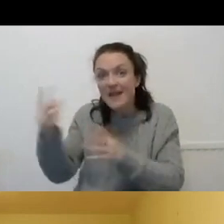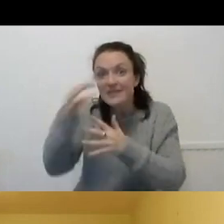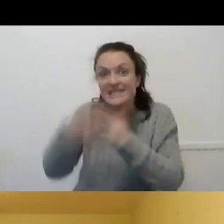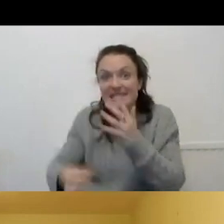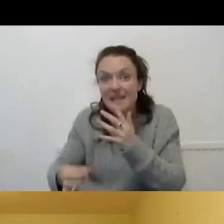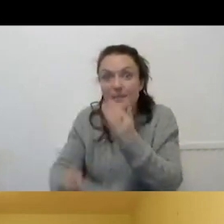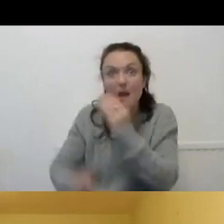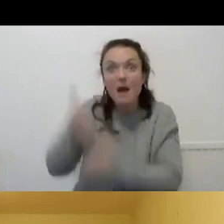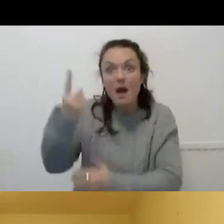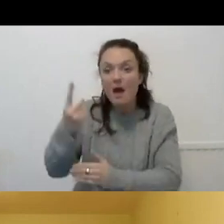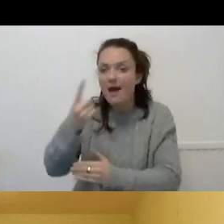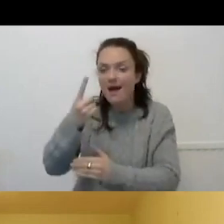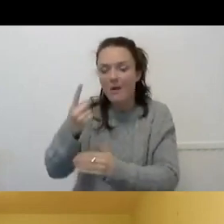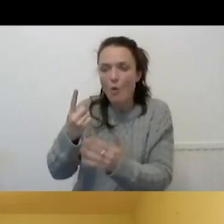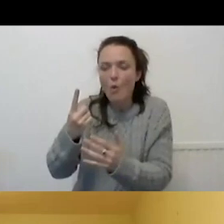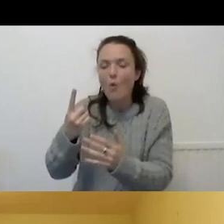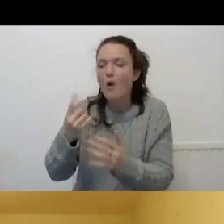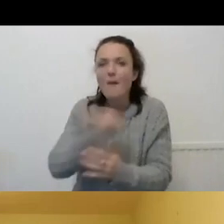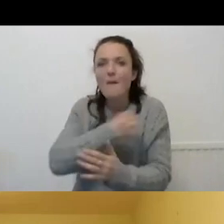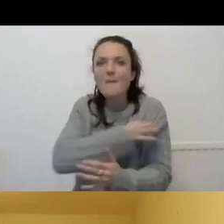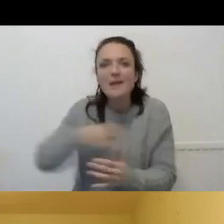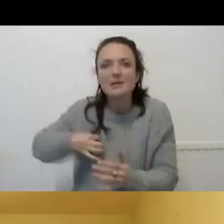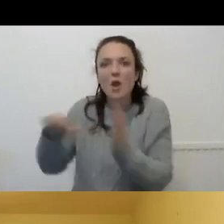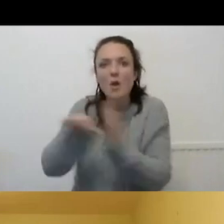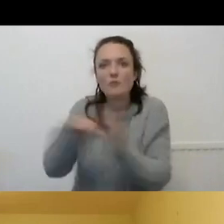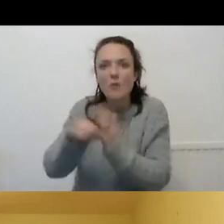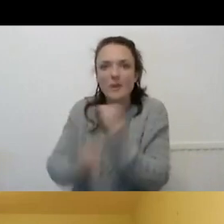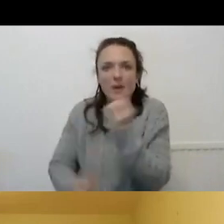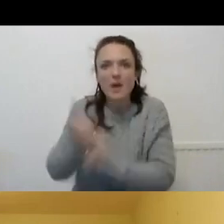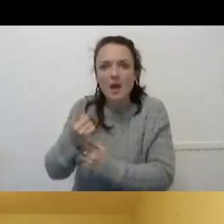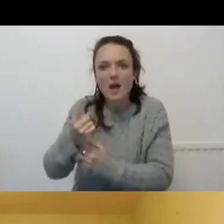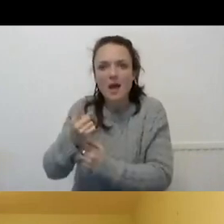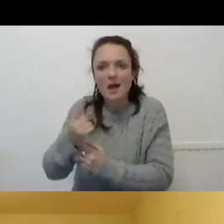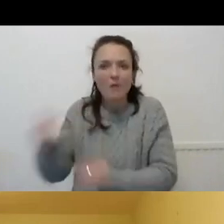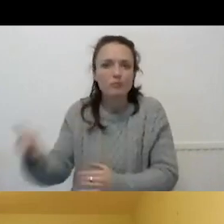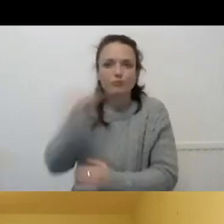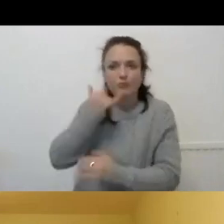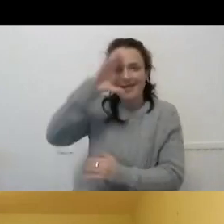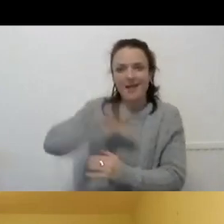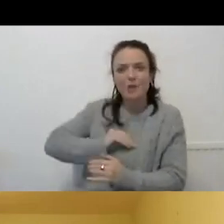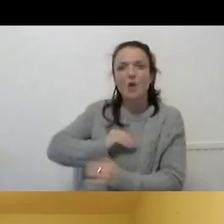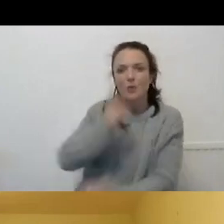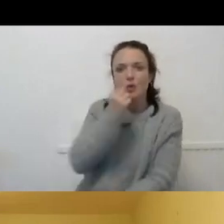problems or any issues could be spotted around the world. Now, there are over 23,000 people